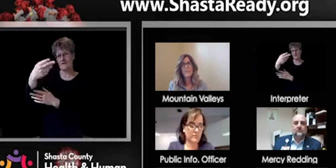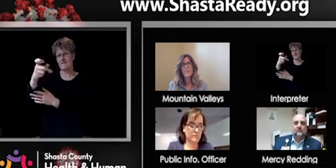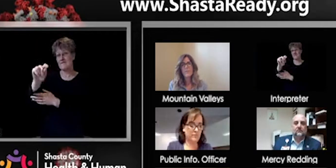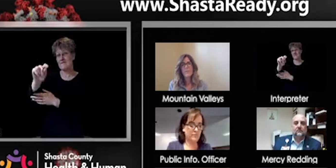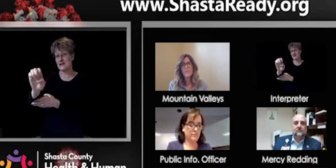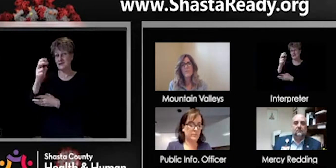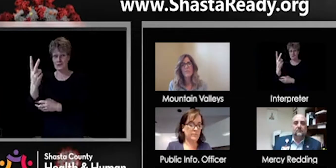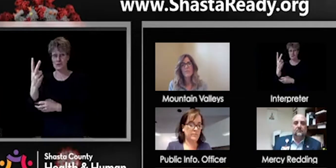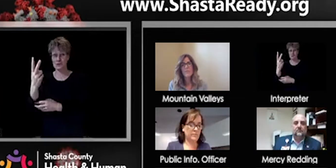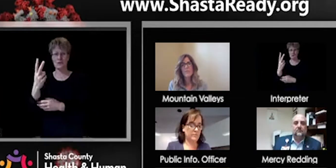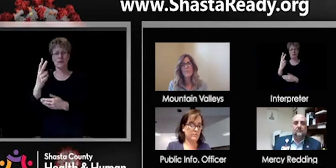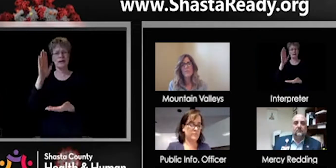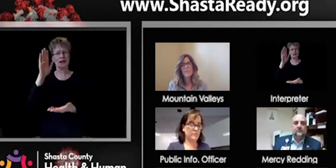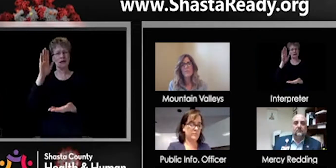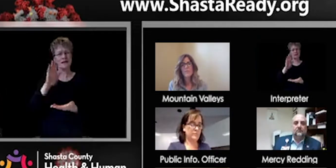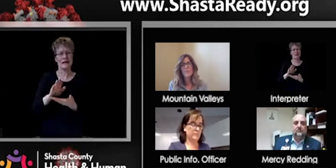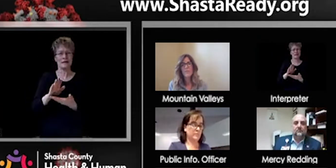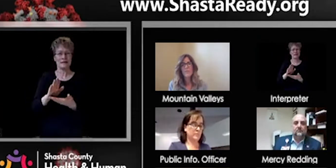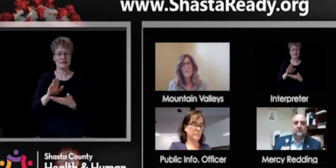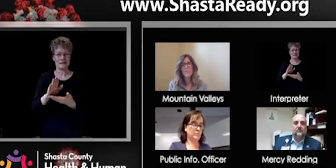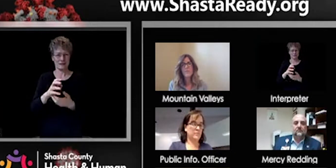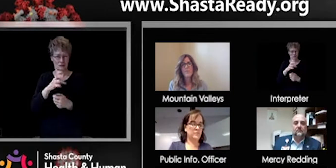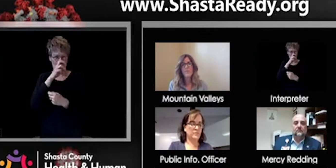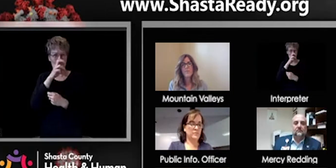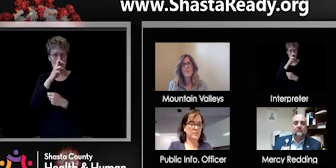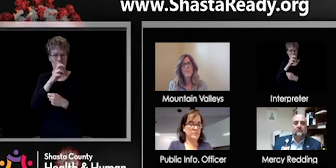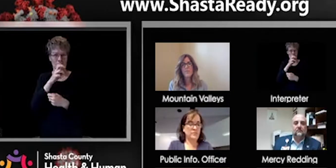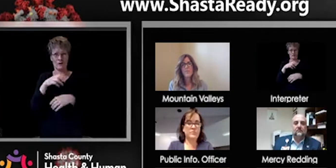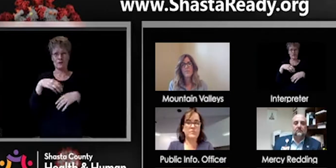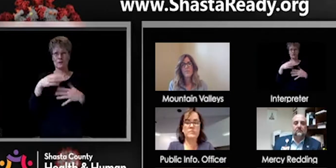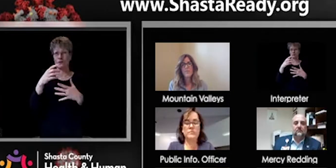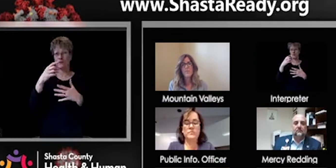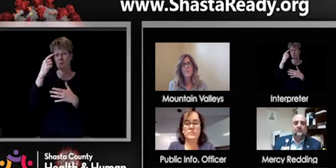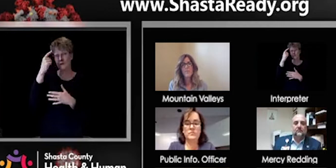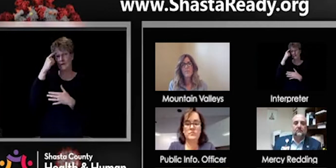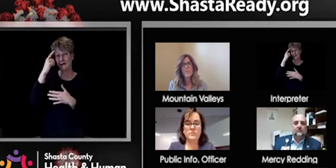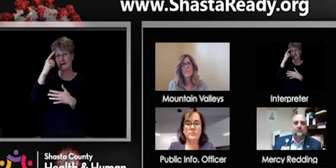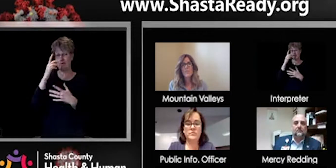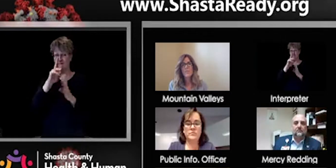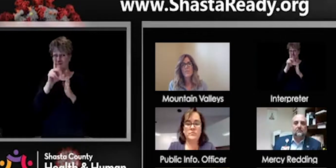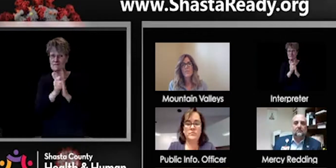going to be in “Phase Two” for the foreseeable future, and that’s going to continue until